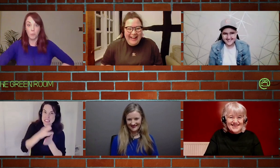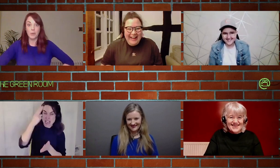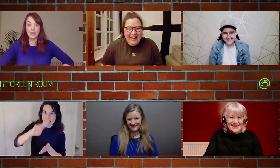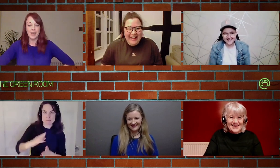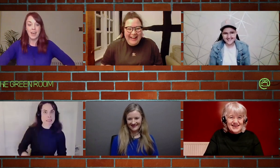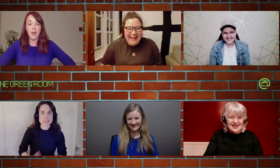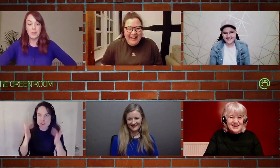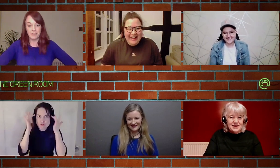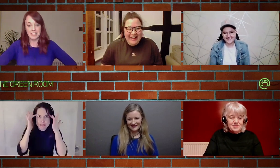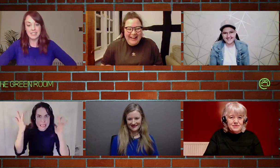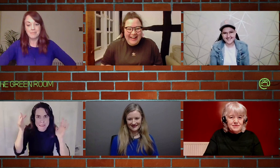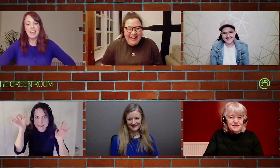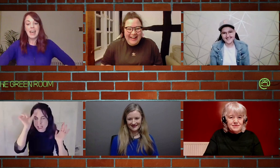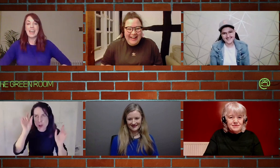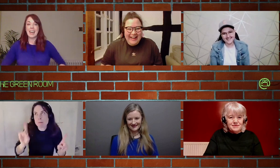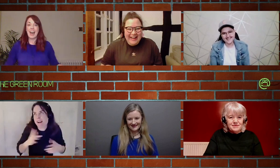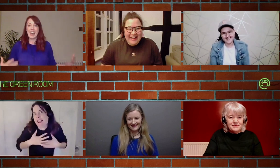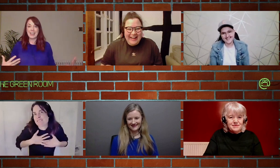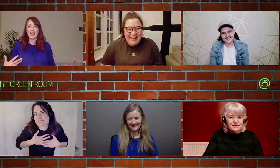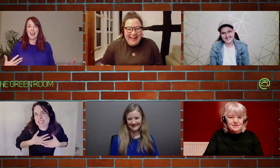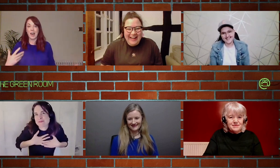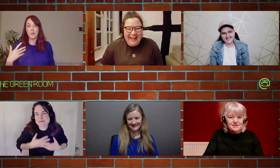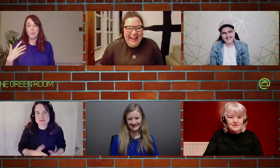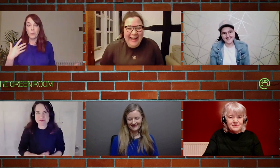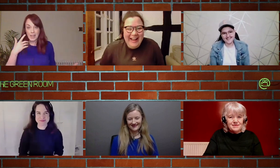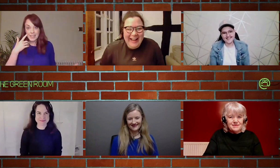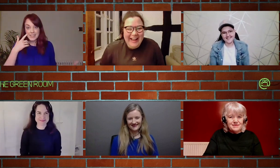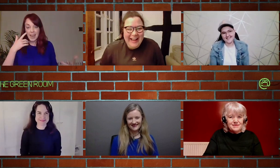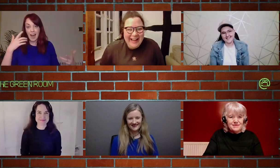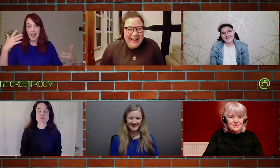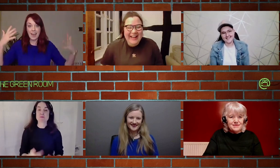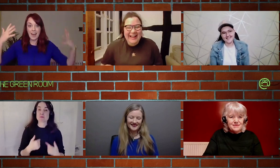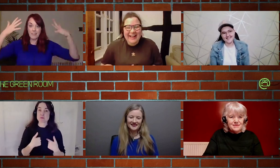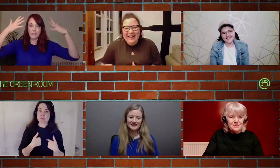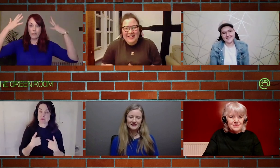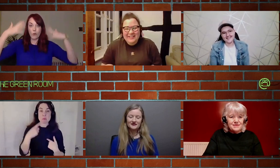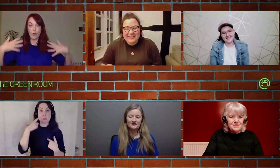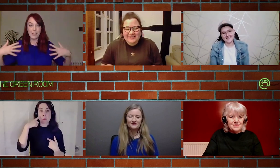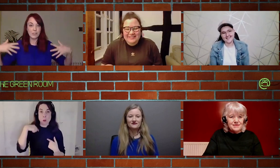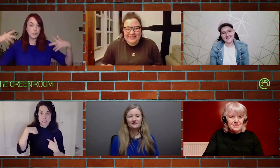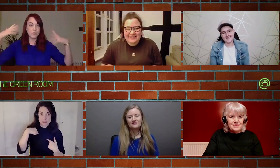we love it. I am white. I have longish,